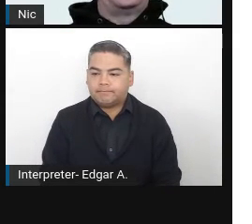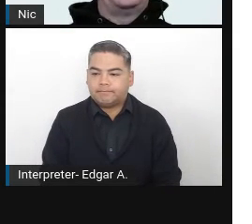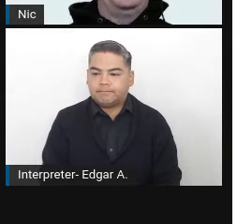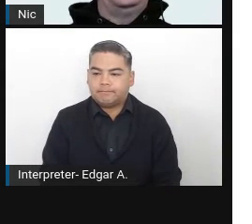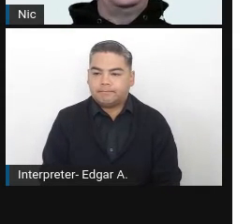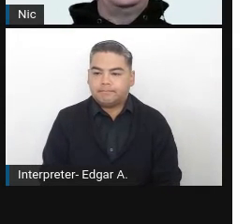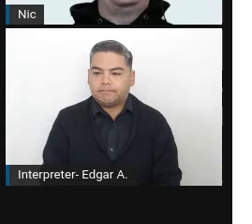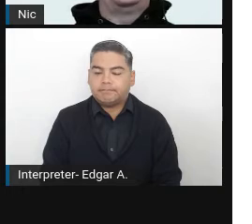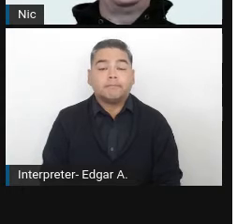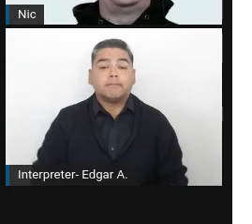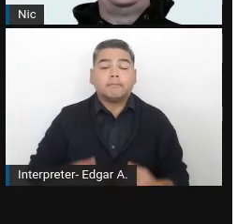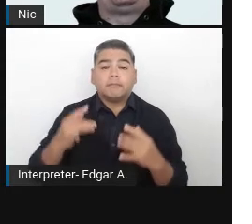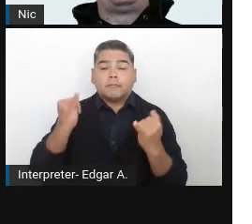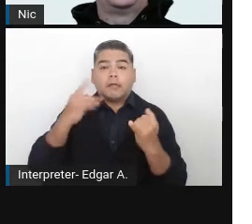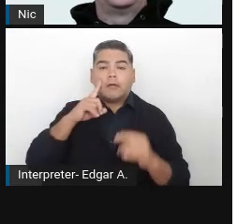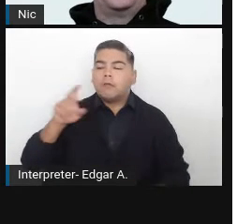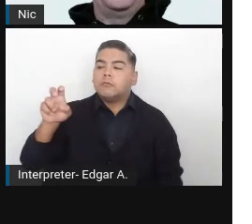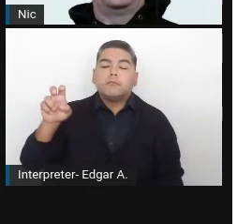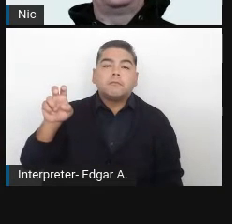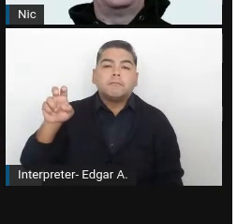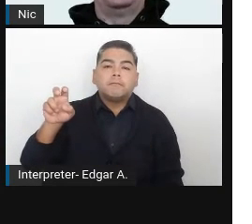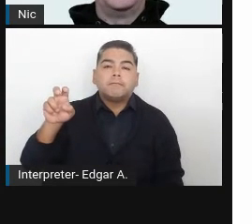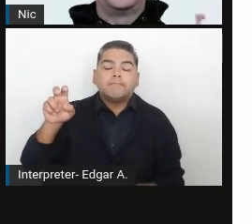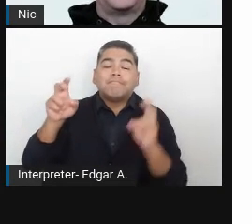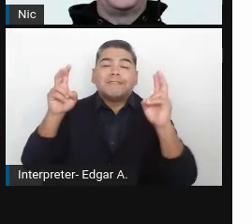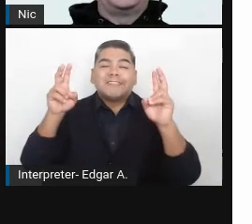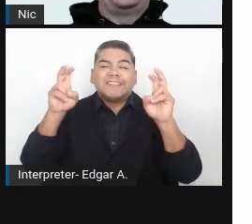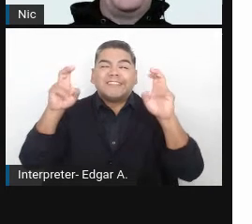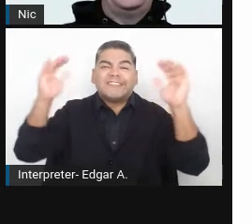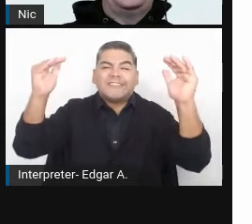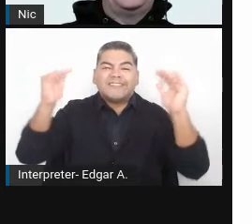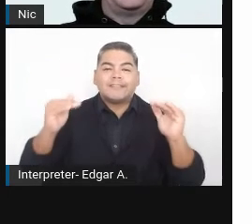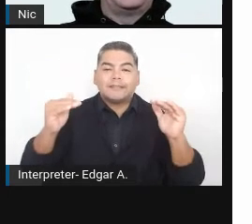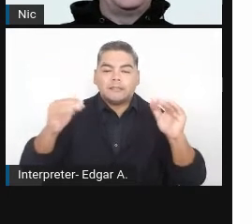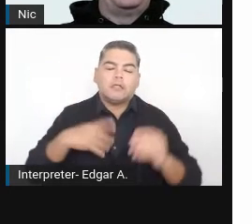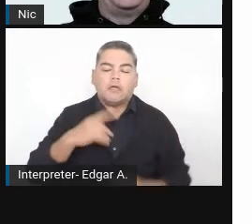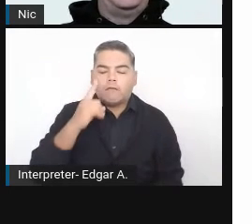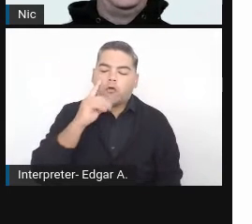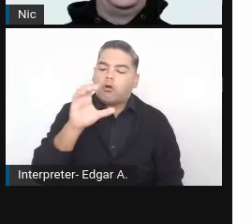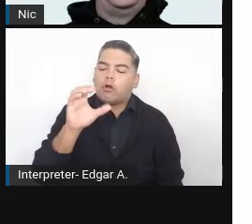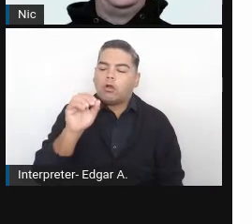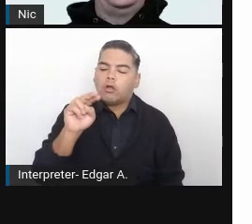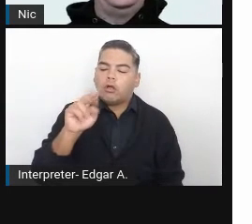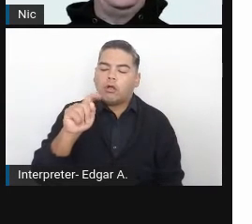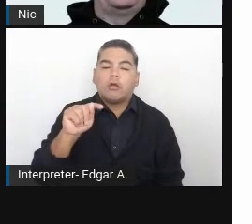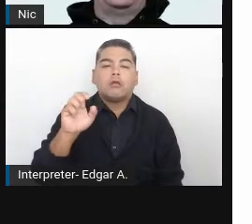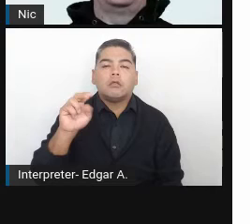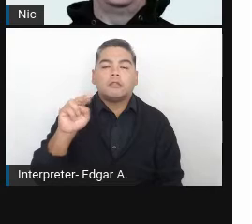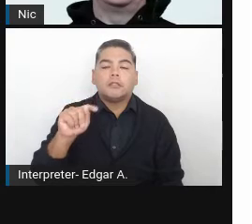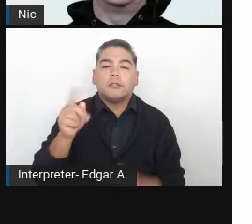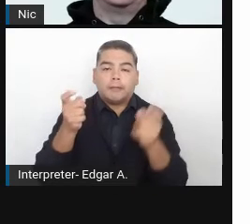Now, jumping to a different topic from content management system to learning management system.